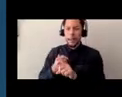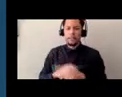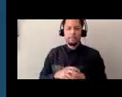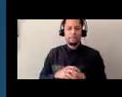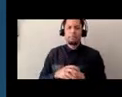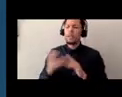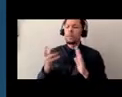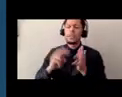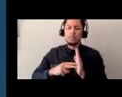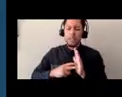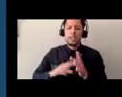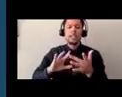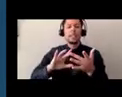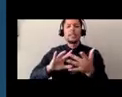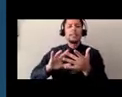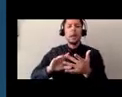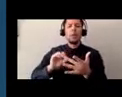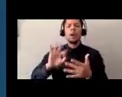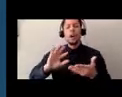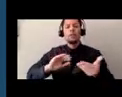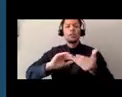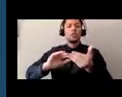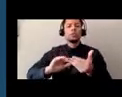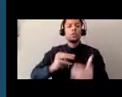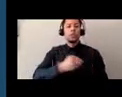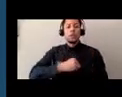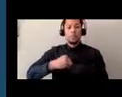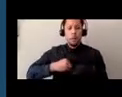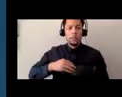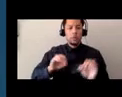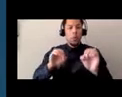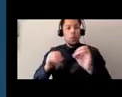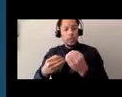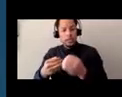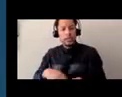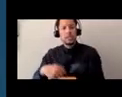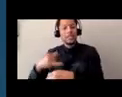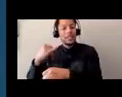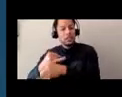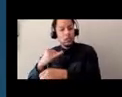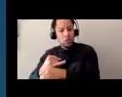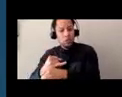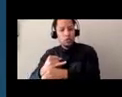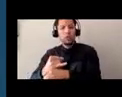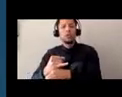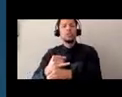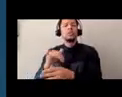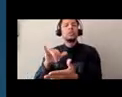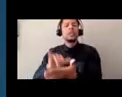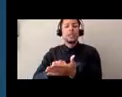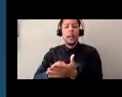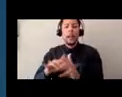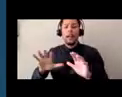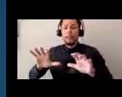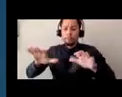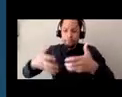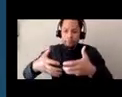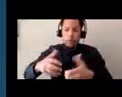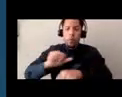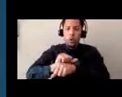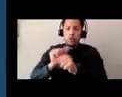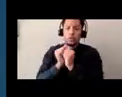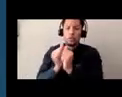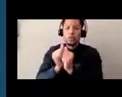members, of agencies, of institutions that work together learning together, aligning